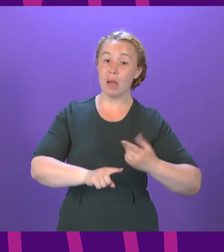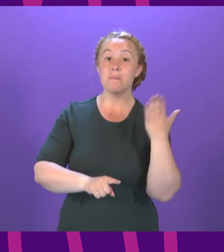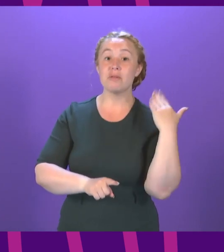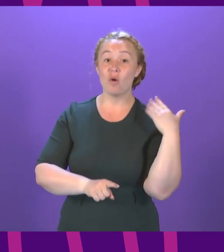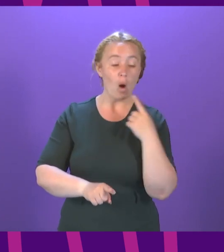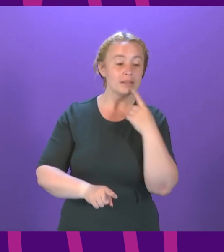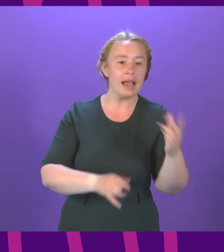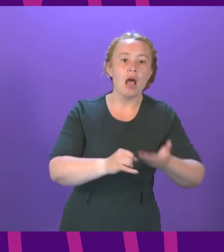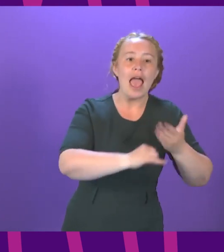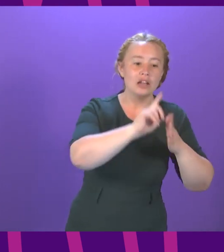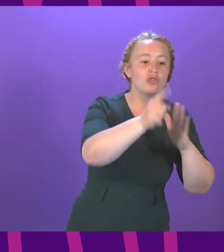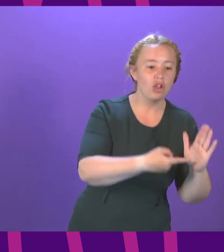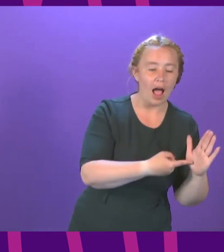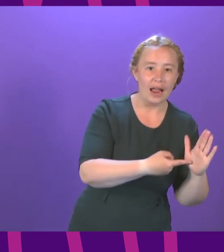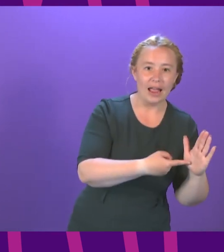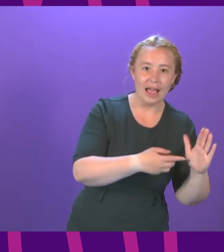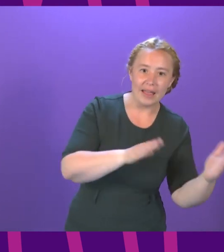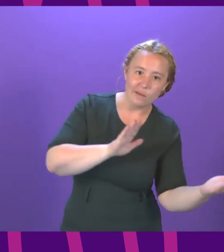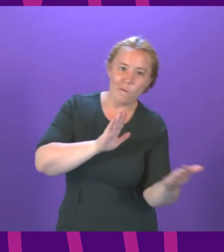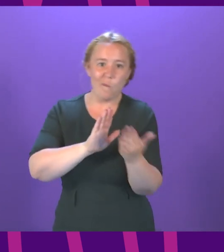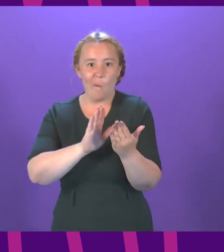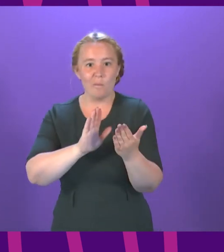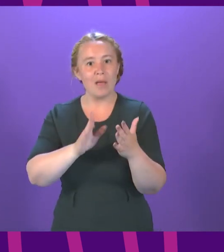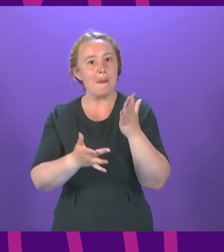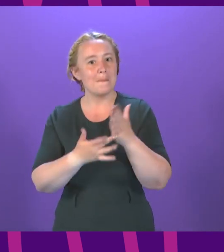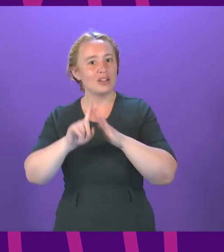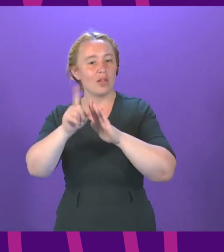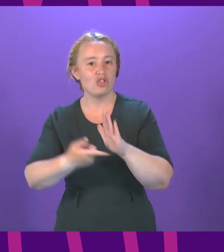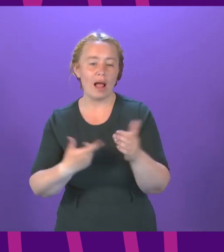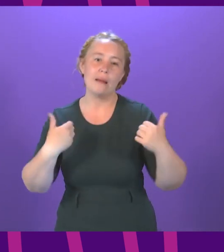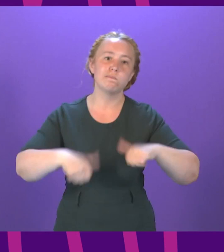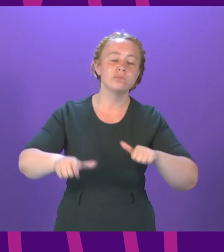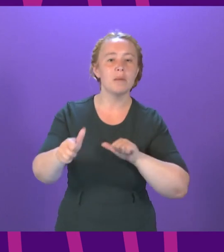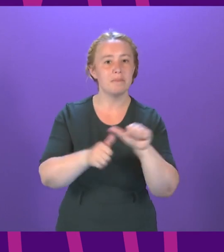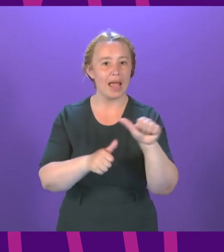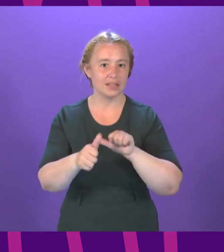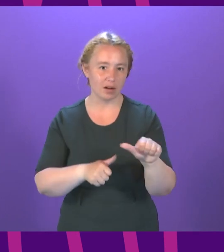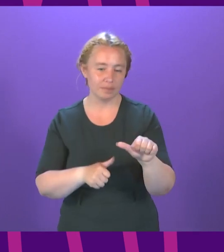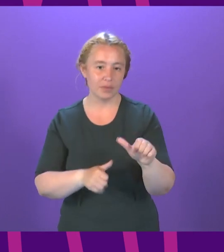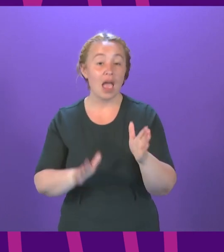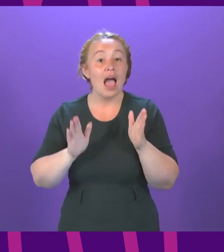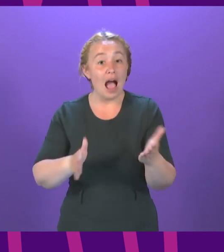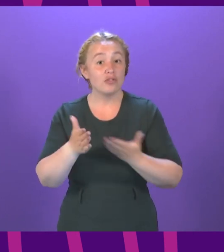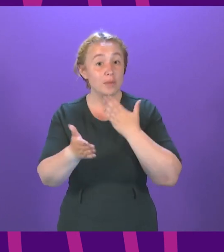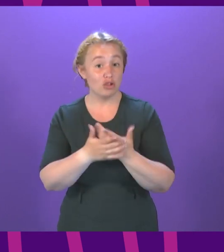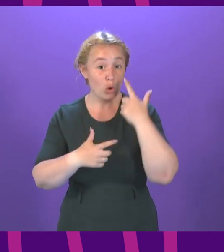We also need to make sure that uptake of the opportunities for vaccination is as high as